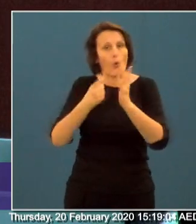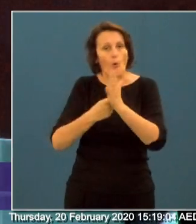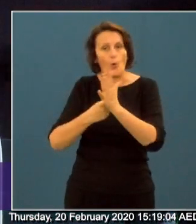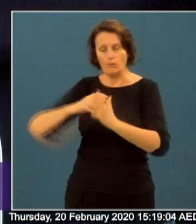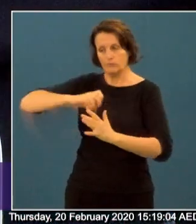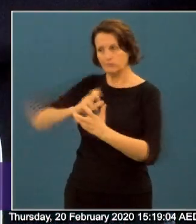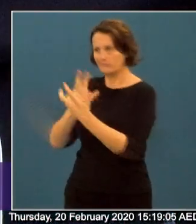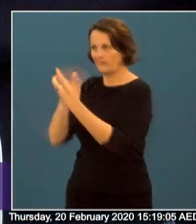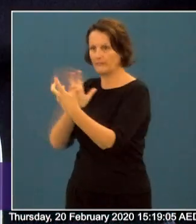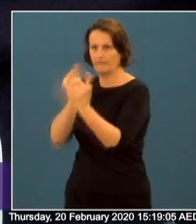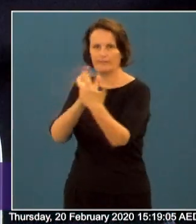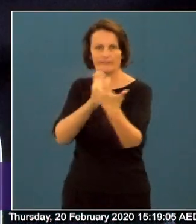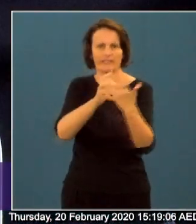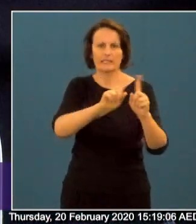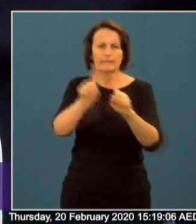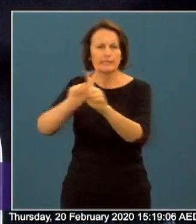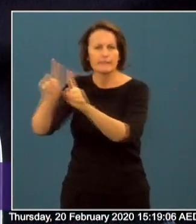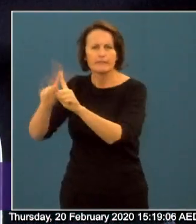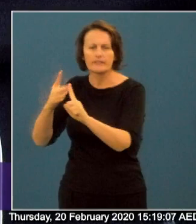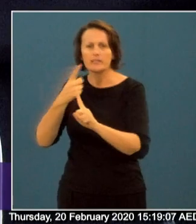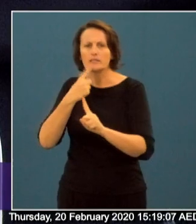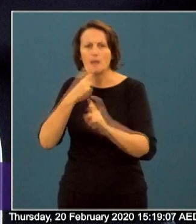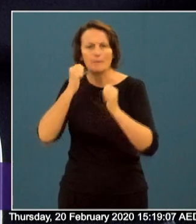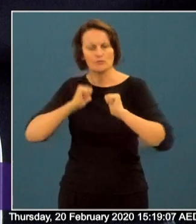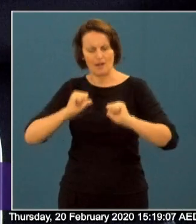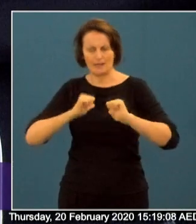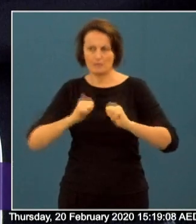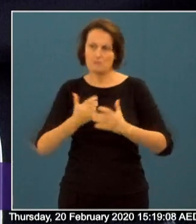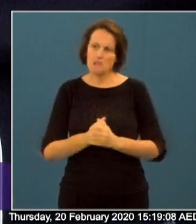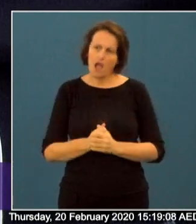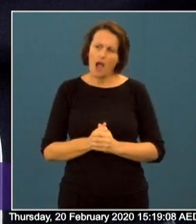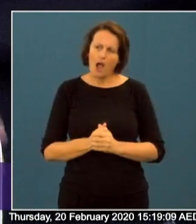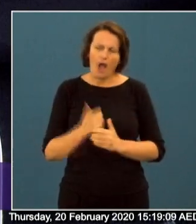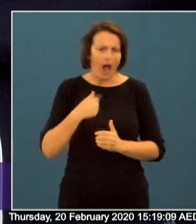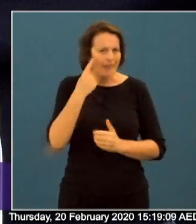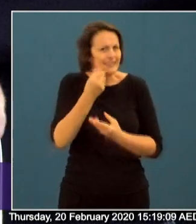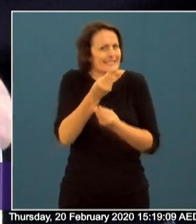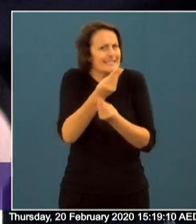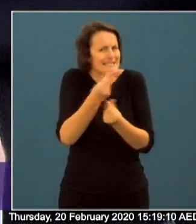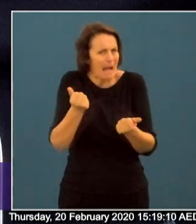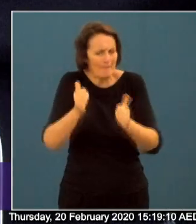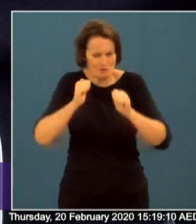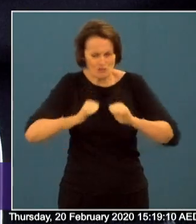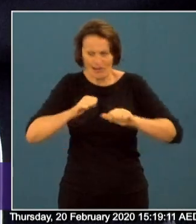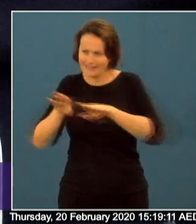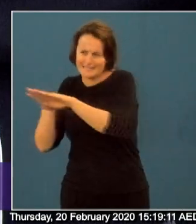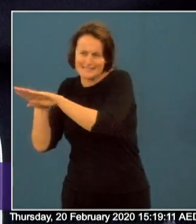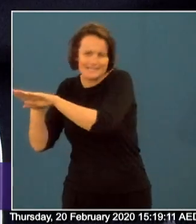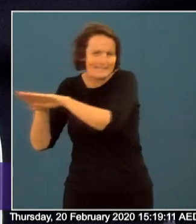I think that there's core principles and core aspects of communication and other skills we need to learn that are relevant